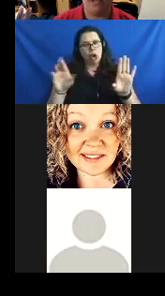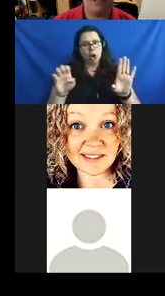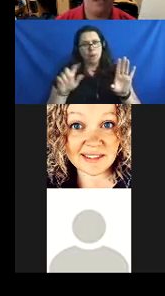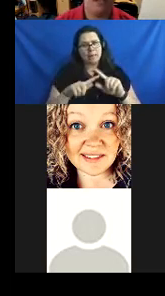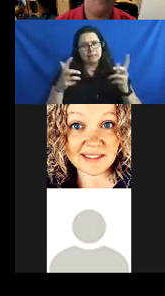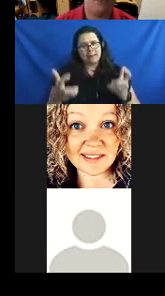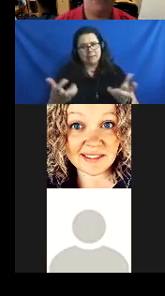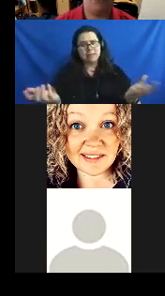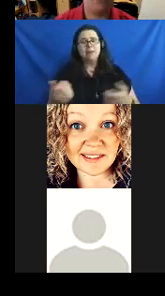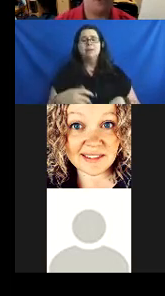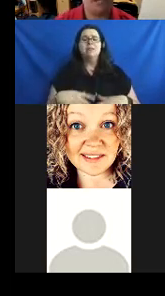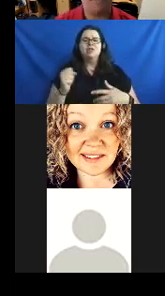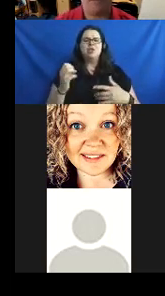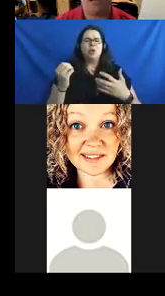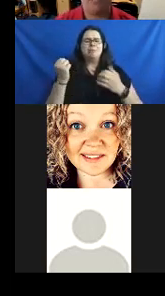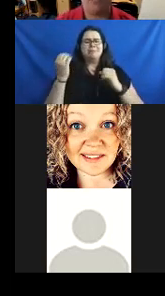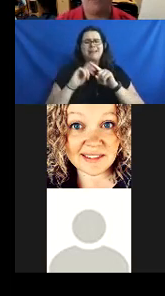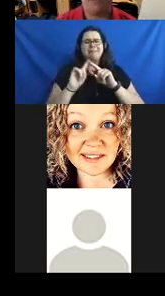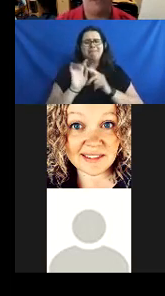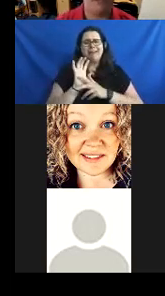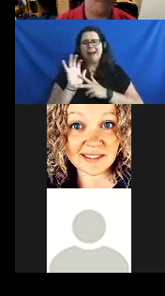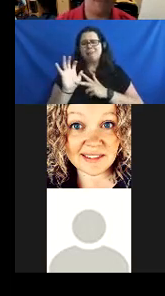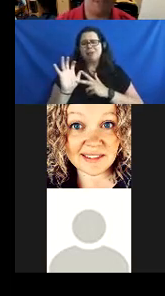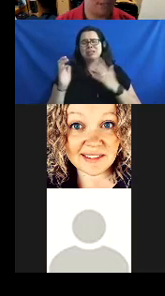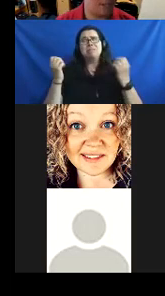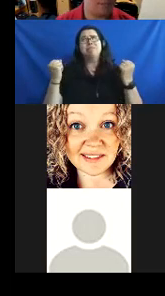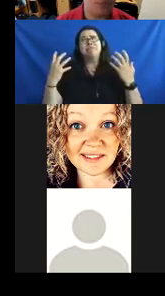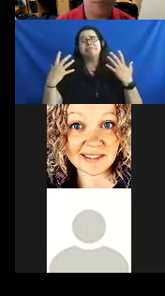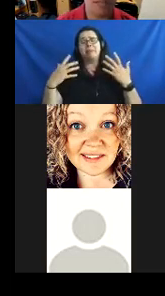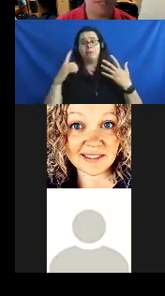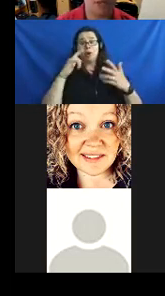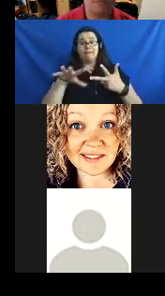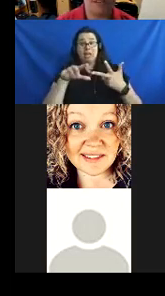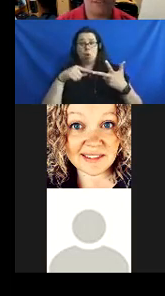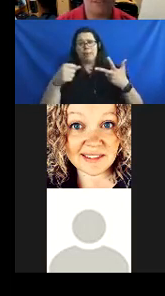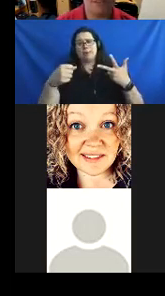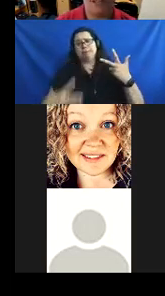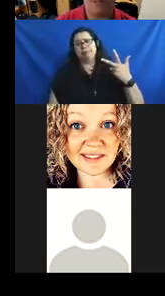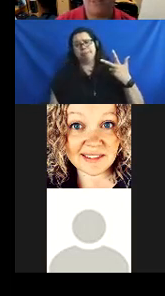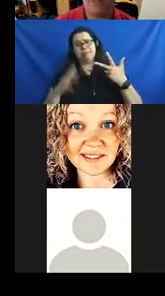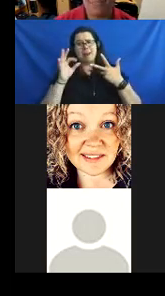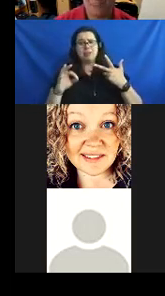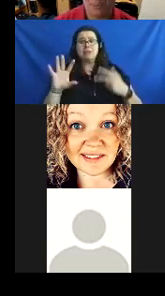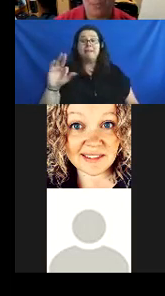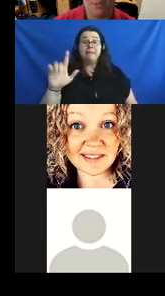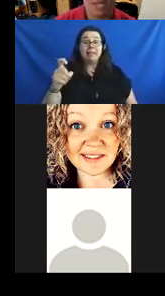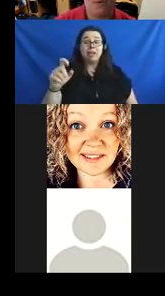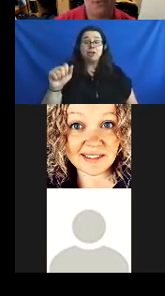THERE ARE SO MANY DIFFERENT OPTIONS. THERE ARE OPTIONS WITH FLEX ARMS. I WILL TALK ABOUT SOME OF THOSE SUBCATEGORIES.